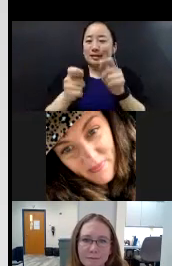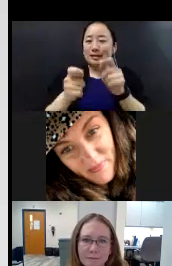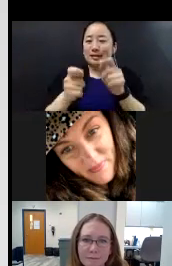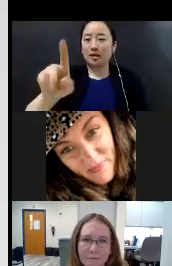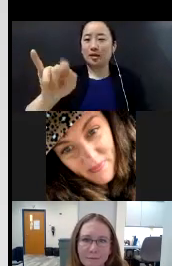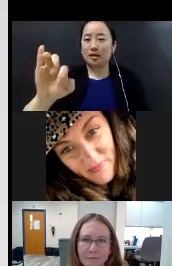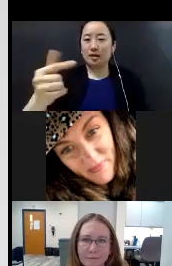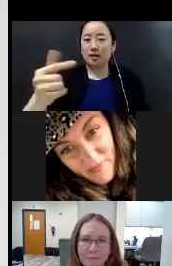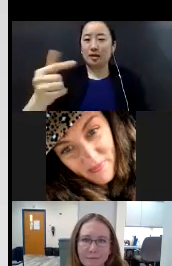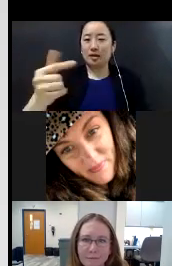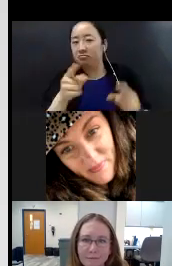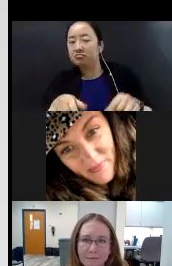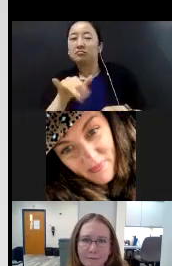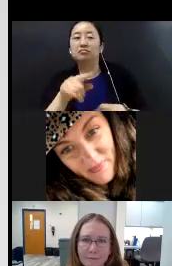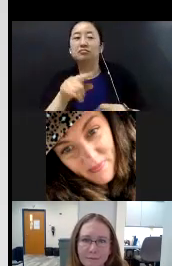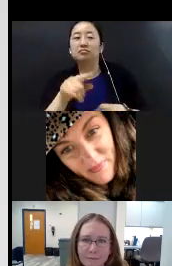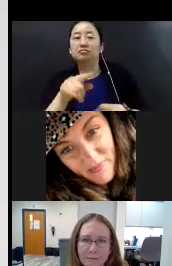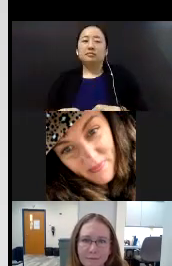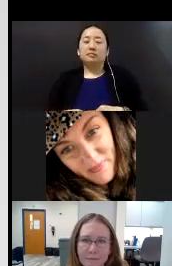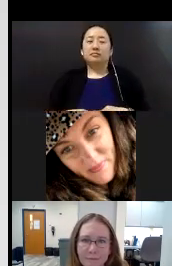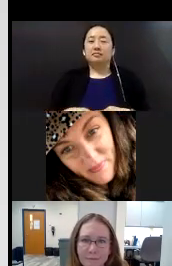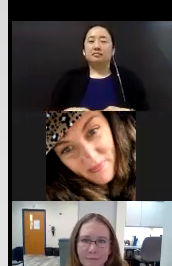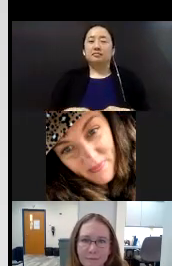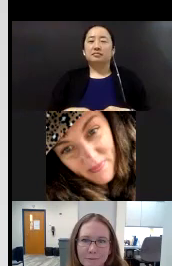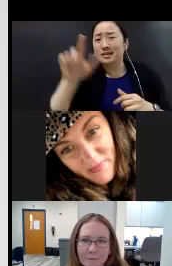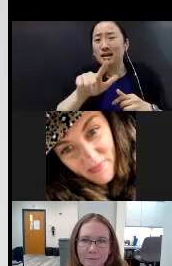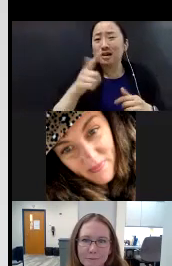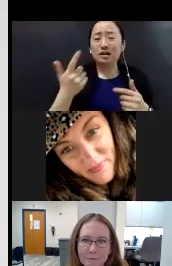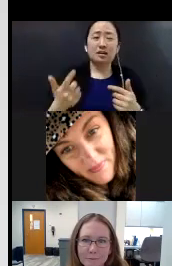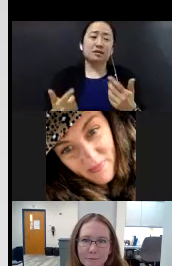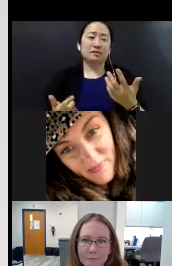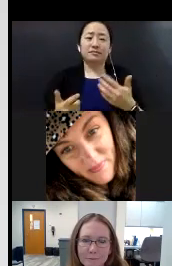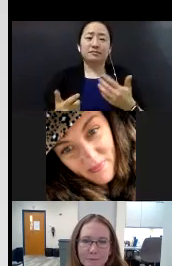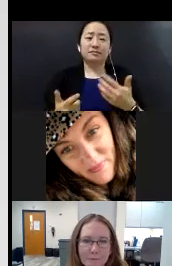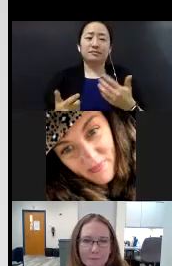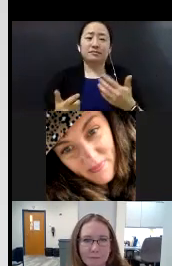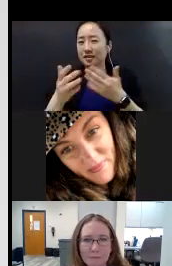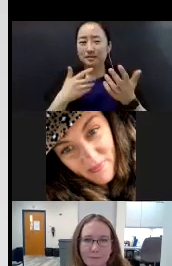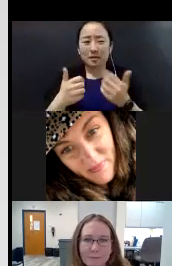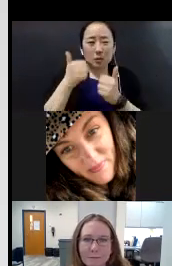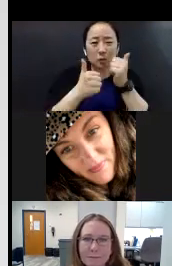FAR AS BEING ABLE TO DOWNLOAD IT AS WHATEVER PICTURE VERSION WE NEED.